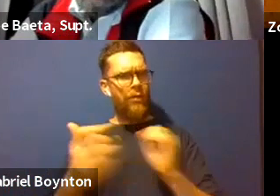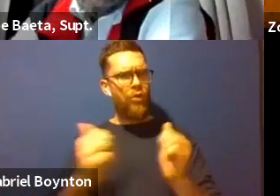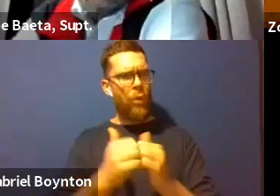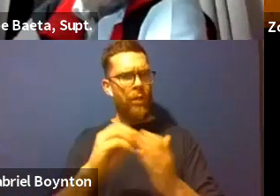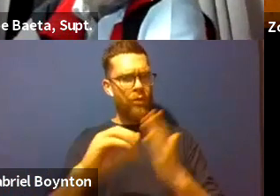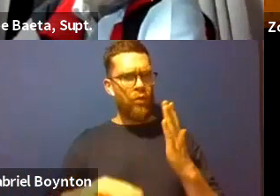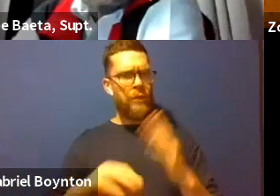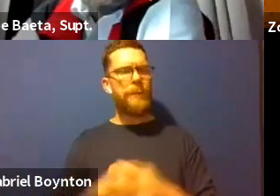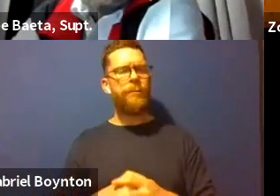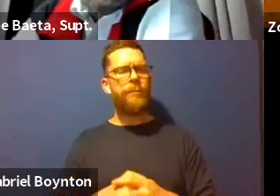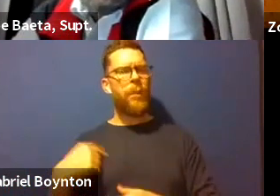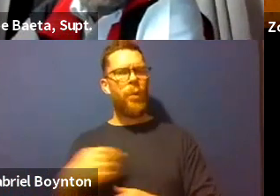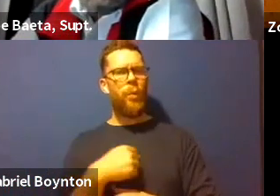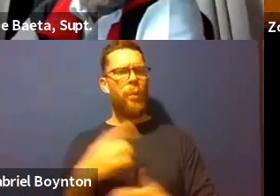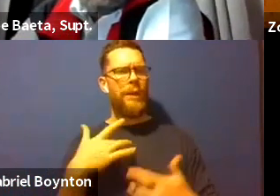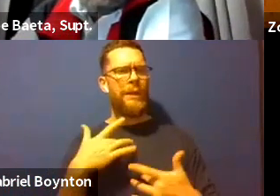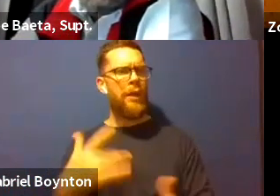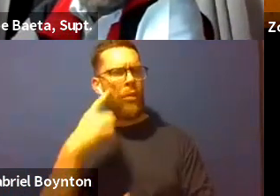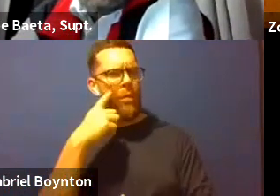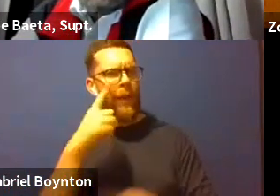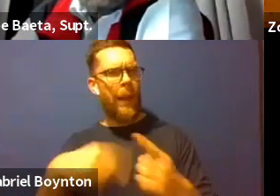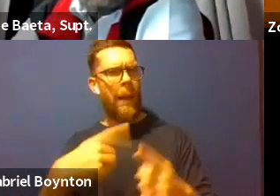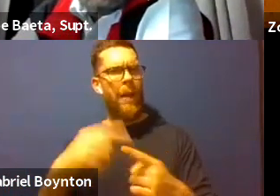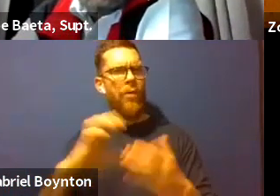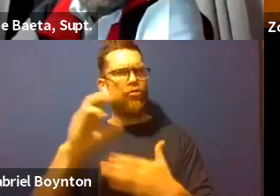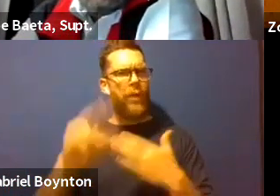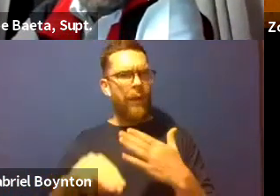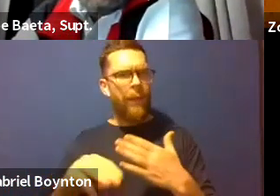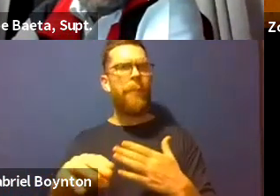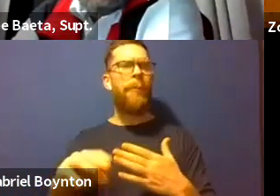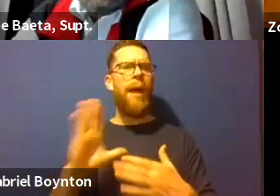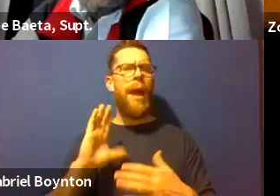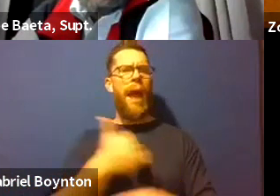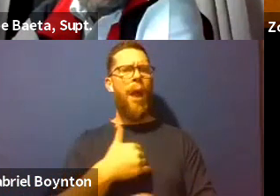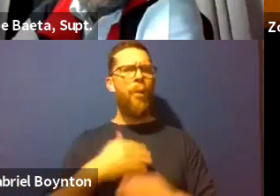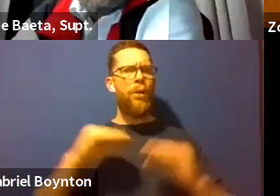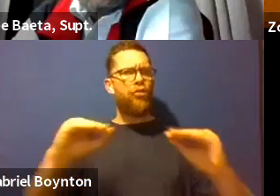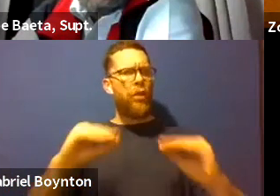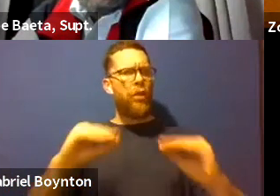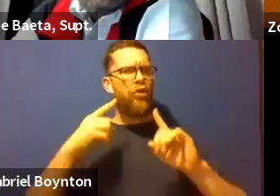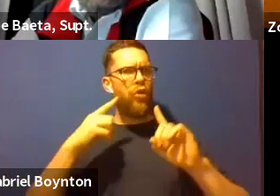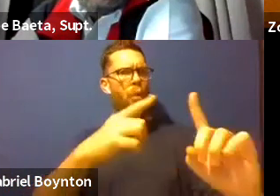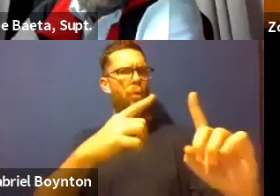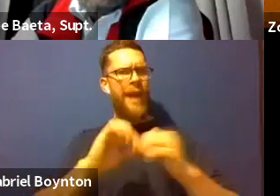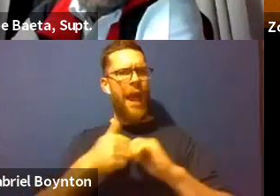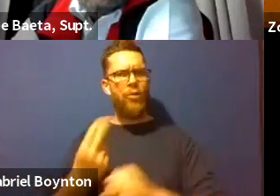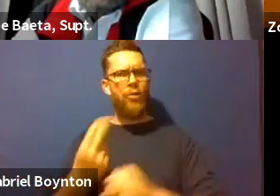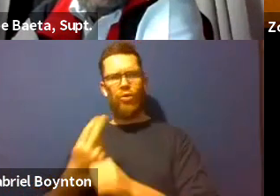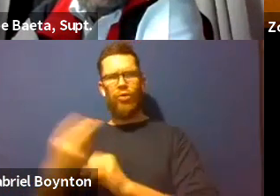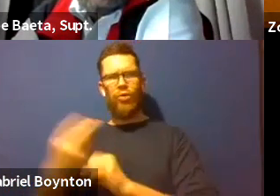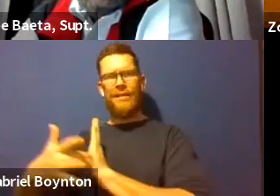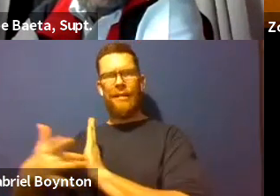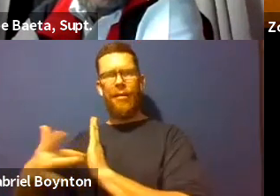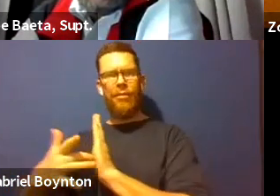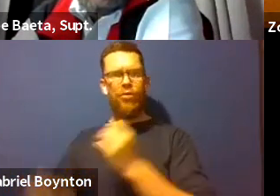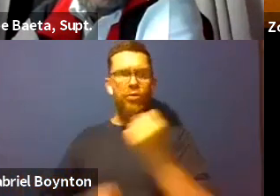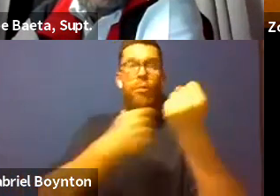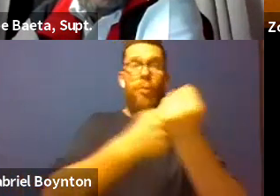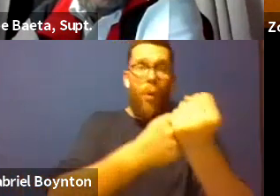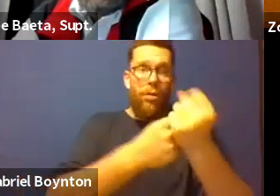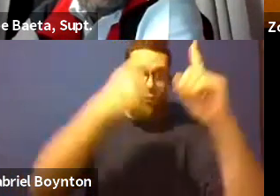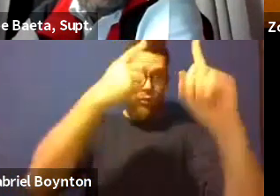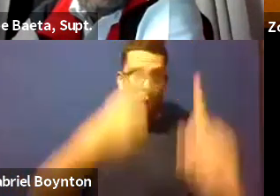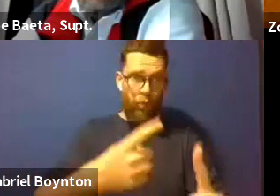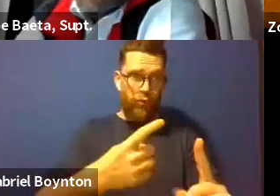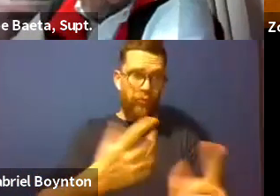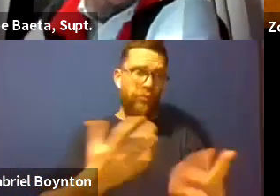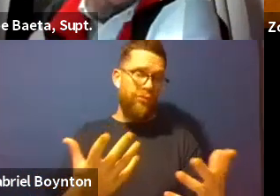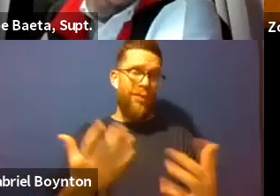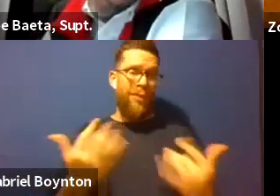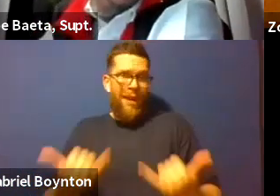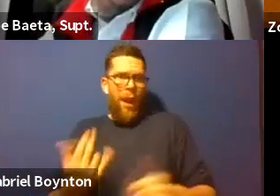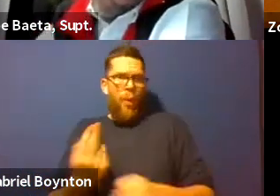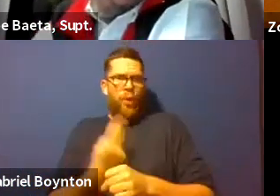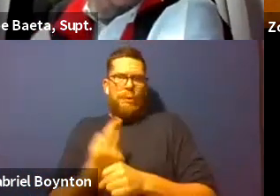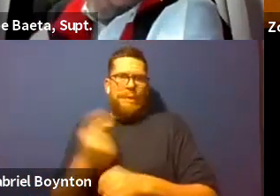Karen Winsper: The curriculum. What are our instructional goals and then using the technology to support those goals. It's not like an extra add on. I mean, we're using them out of necessity right now to stay connected